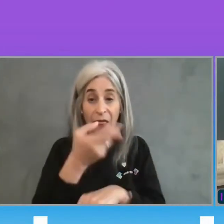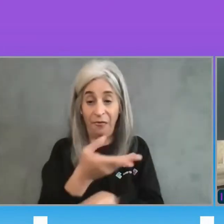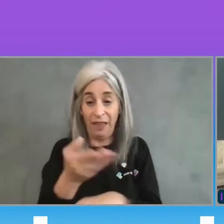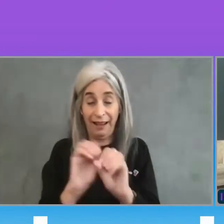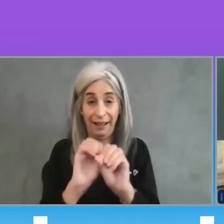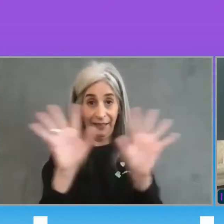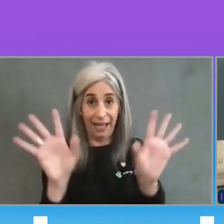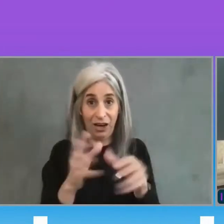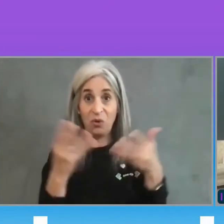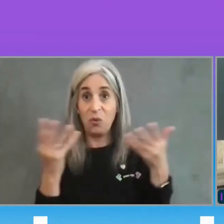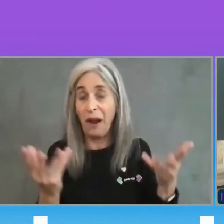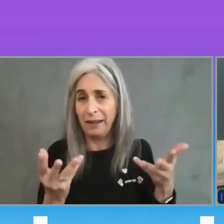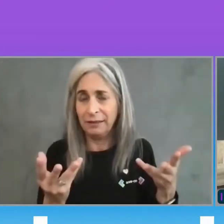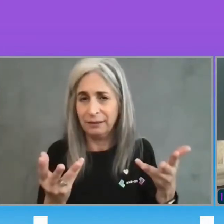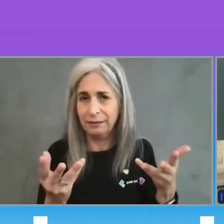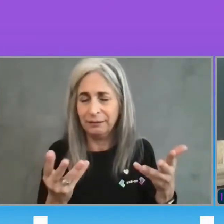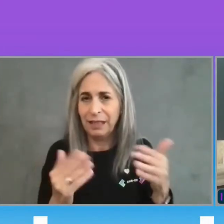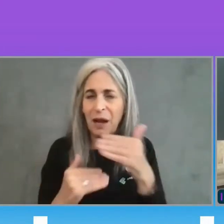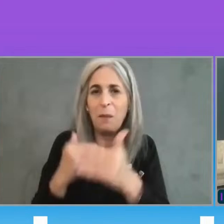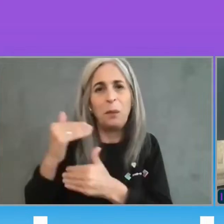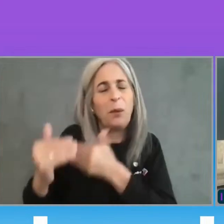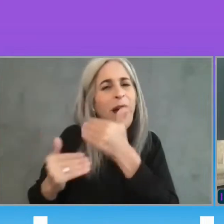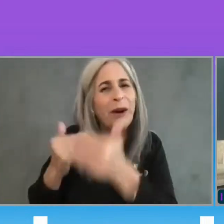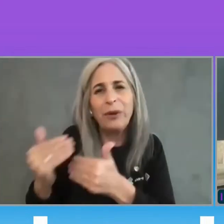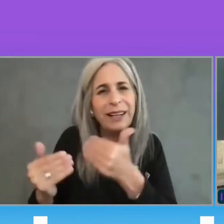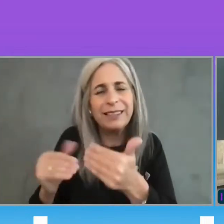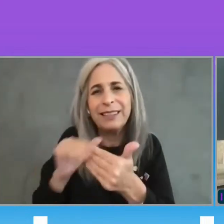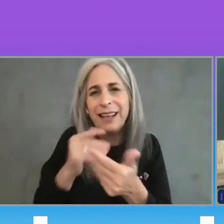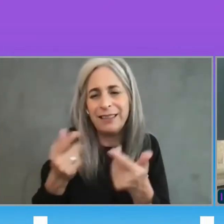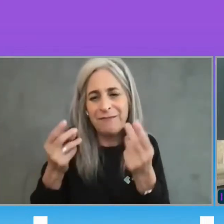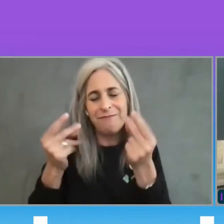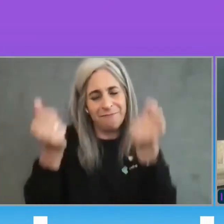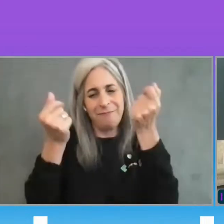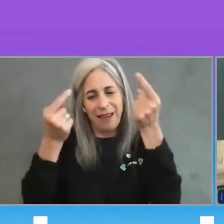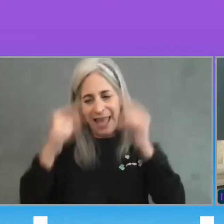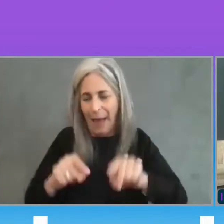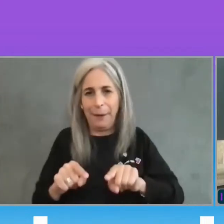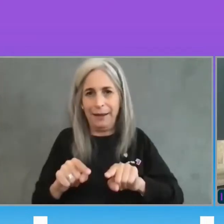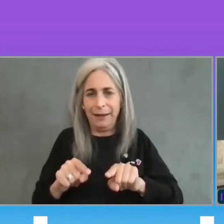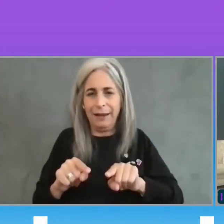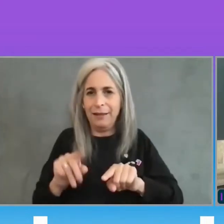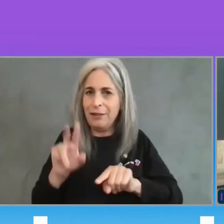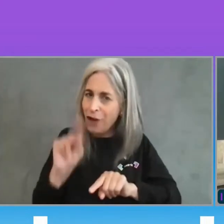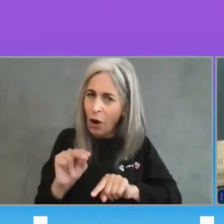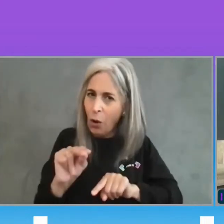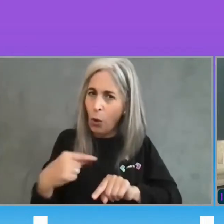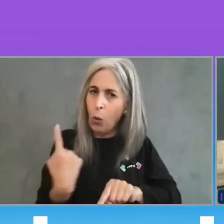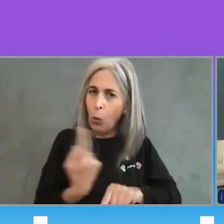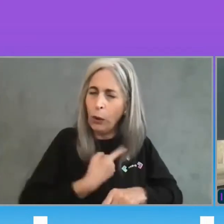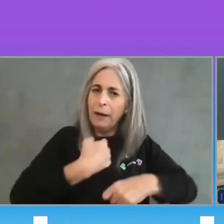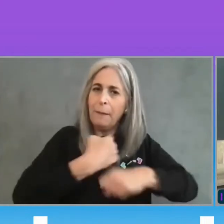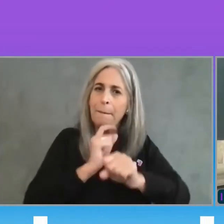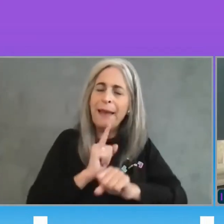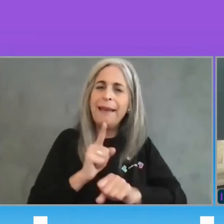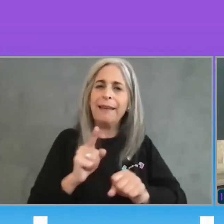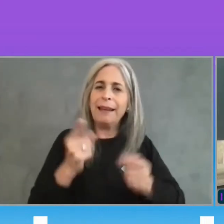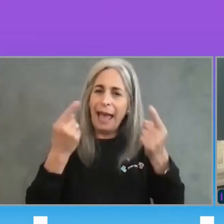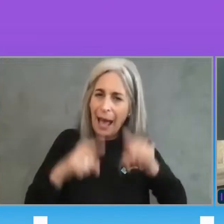it's this progress doesn't just